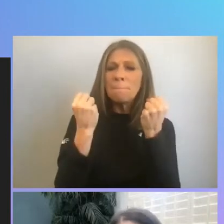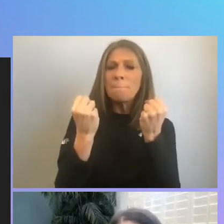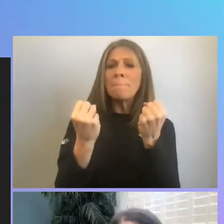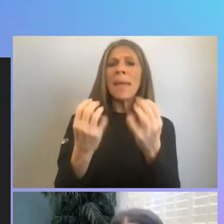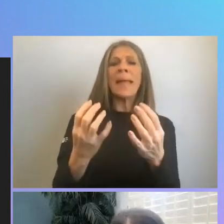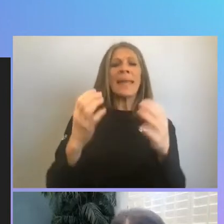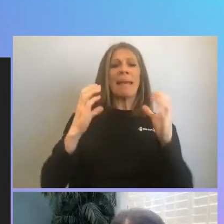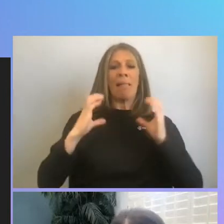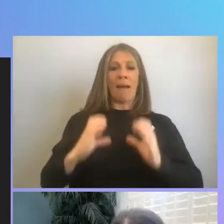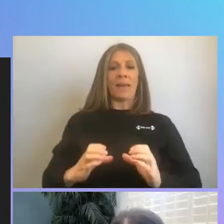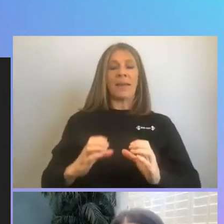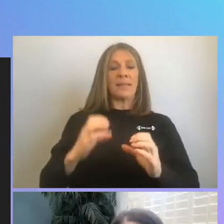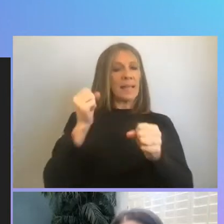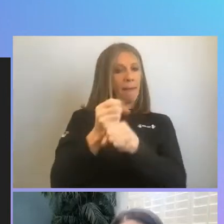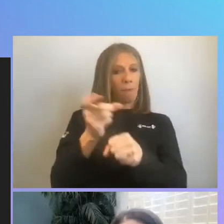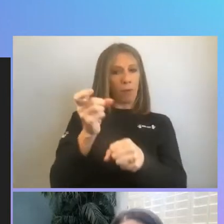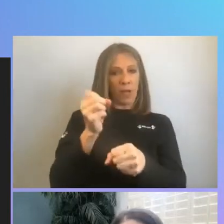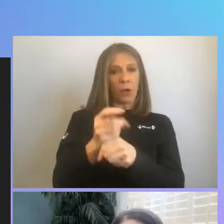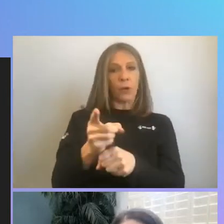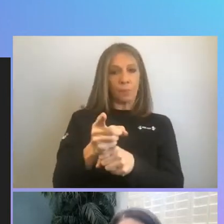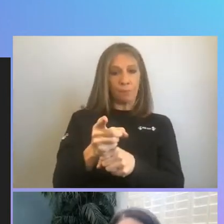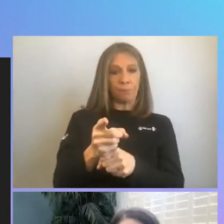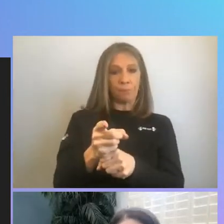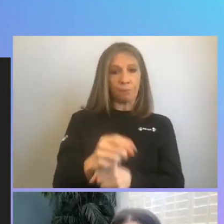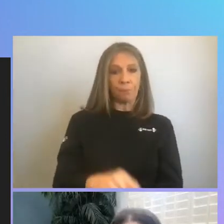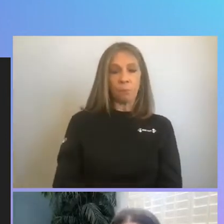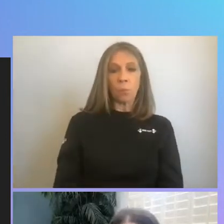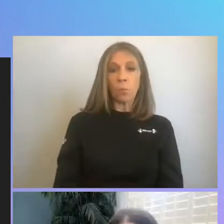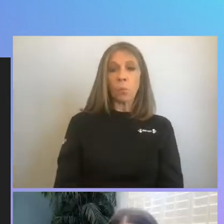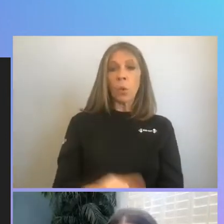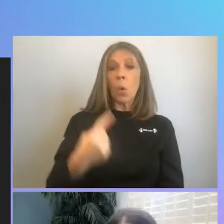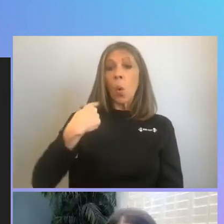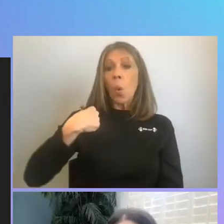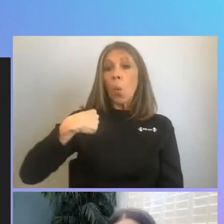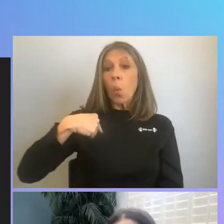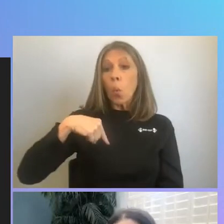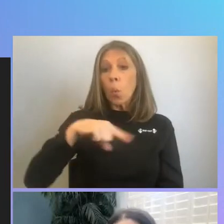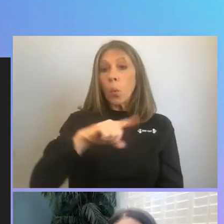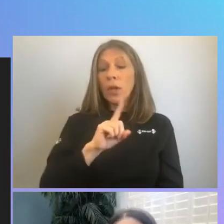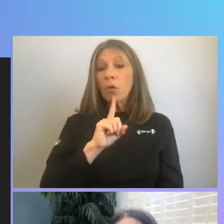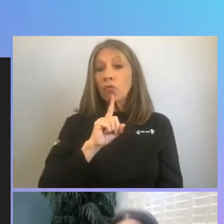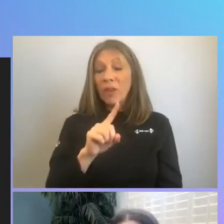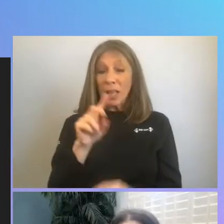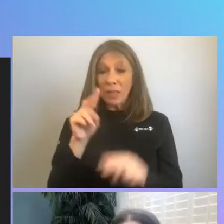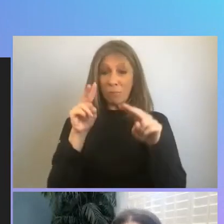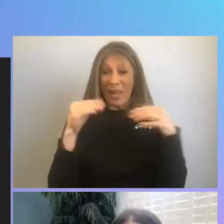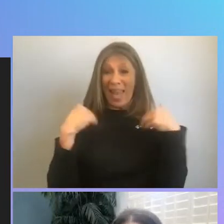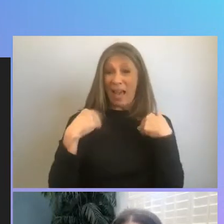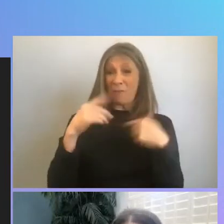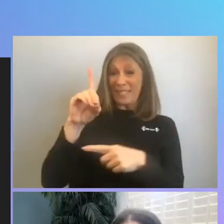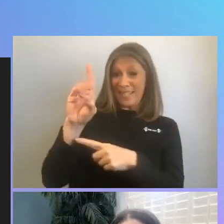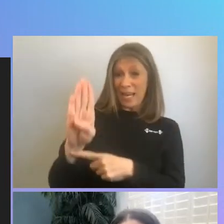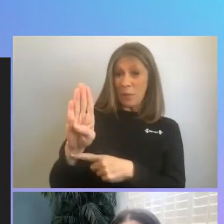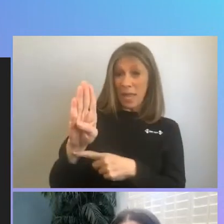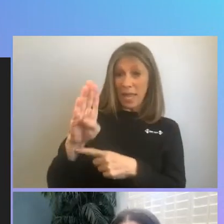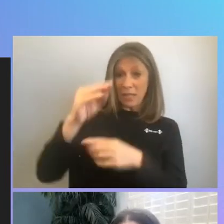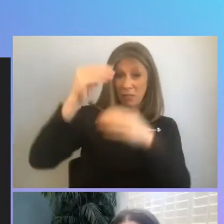every year. And we're sitting on a database of all of those